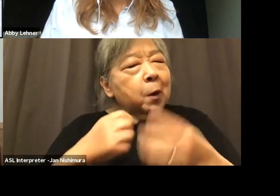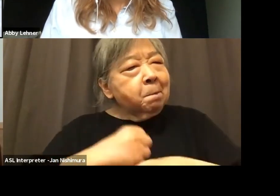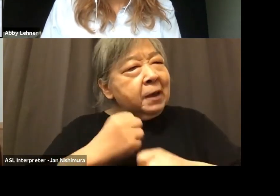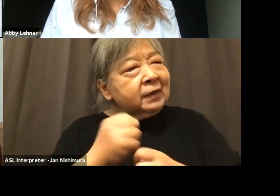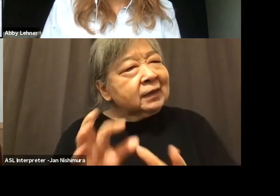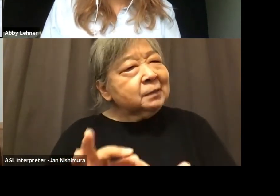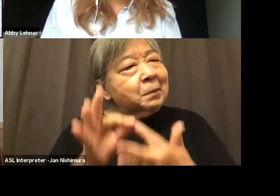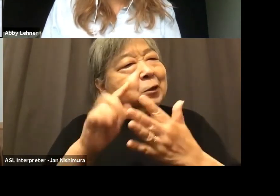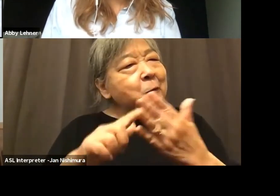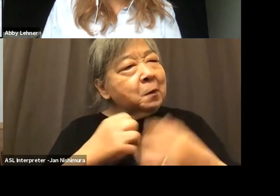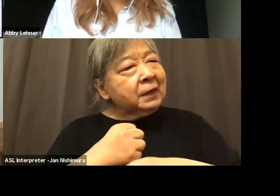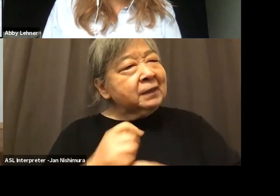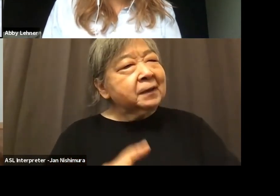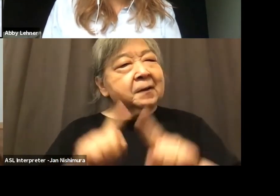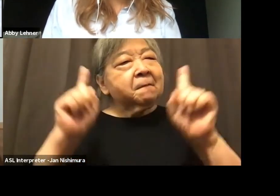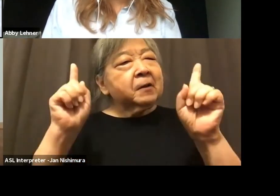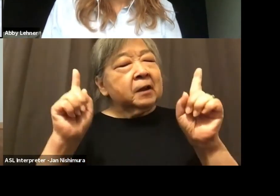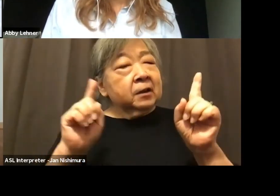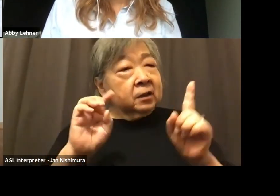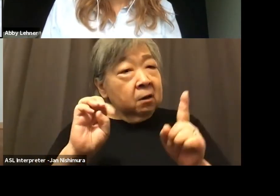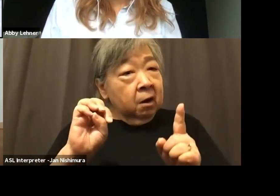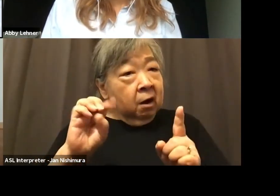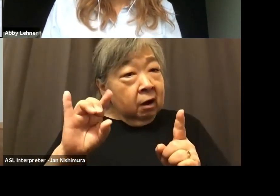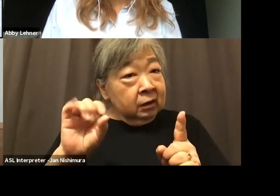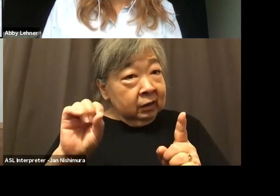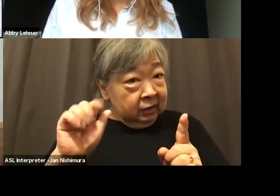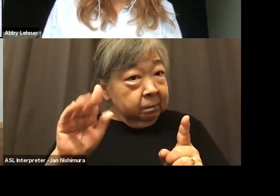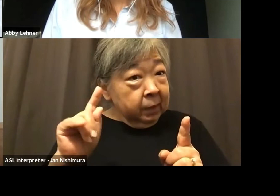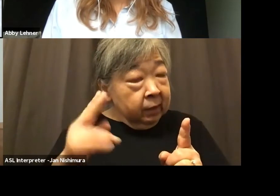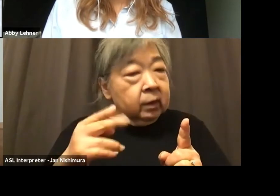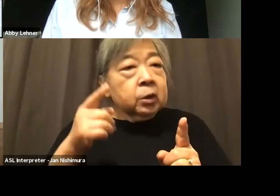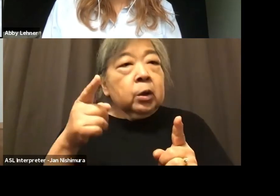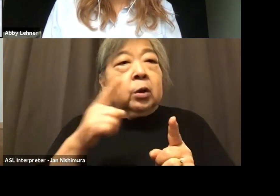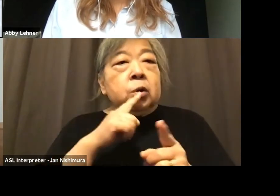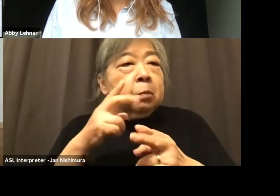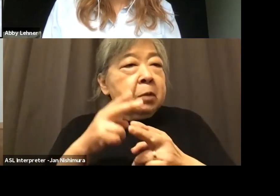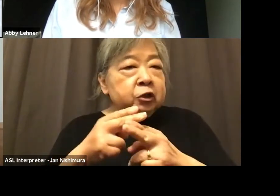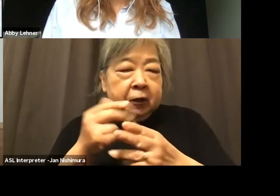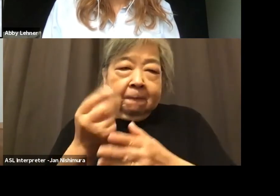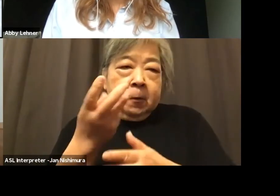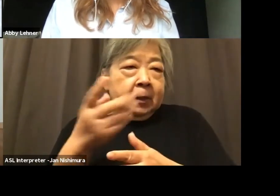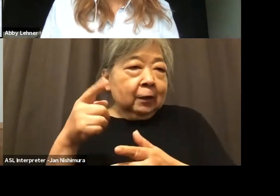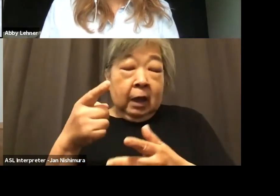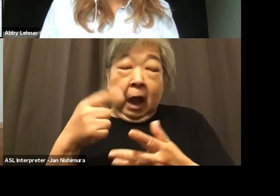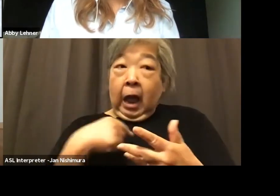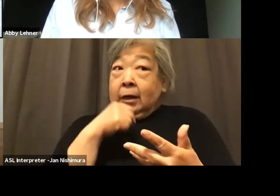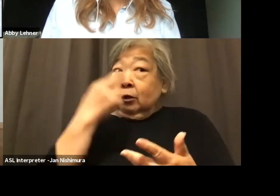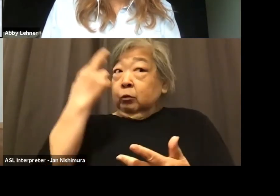outside, I think Elisabeth you mentioned earlier the roots in technology, I didn't know Skype was from Estonia,